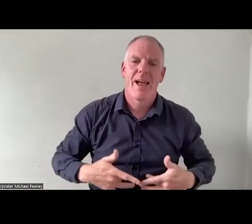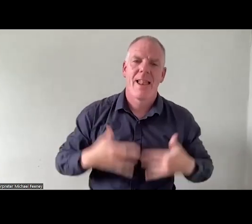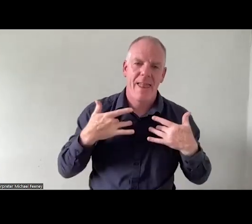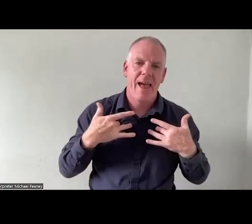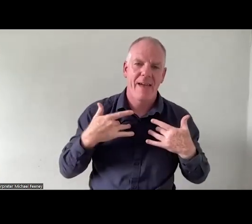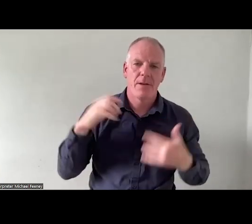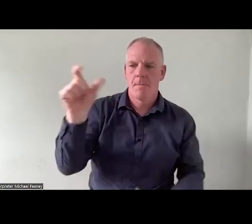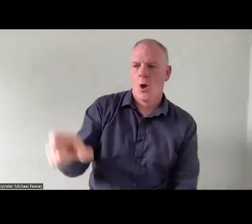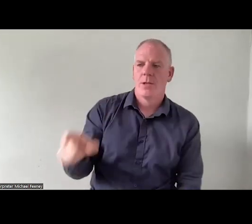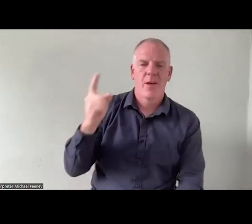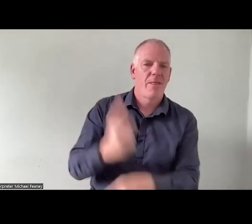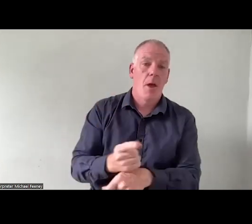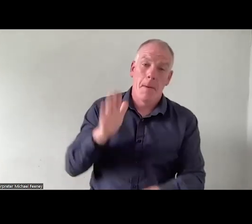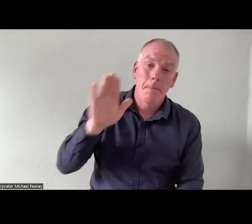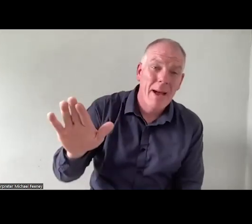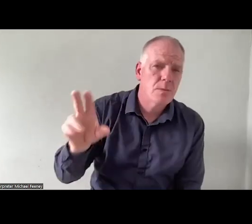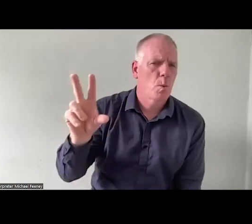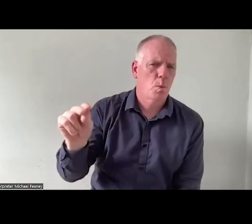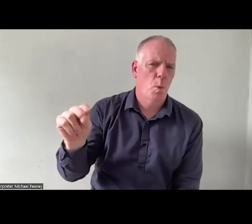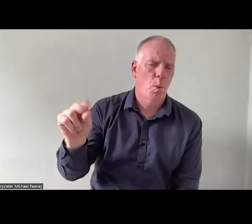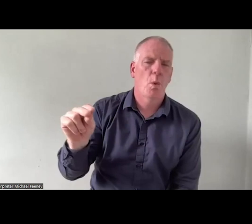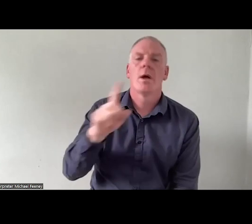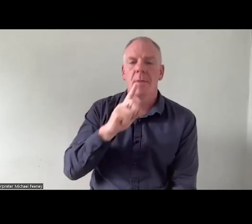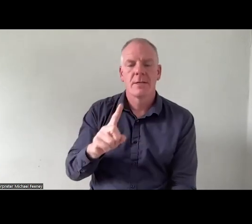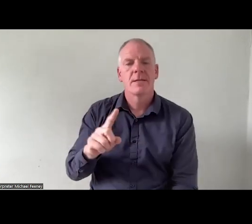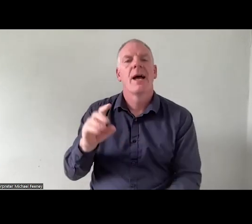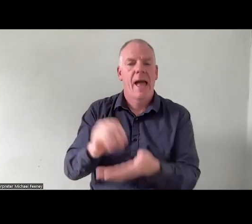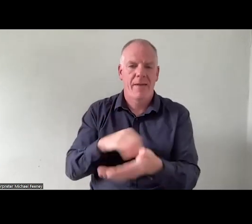Not exclusively, and we'll come on to that a bit later,